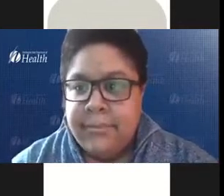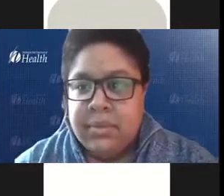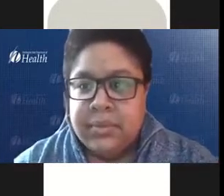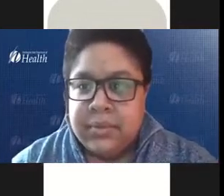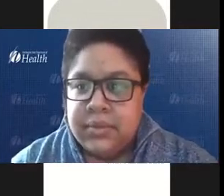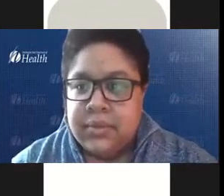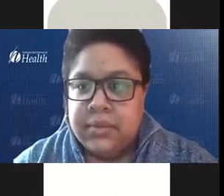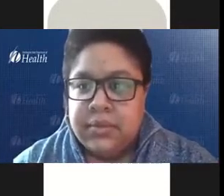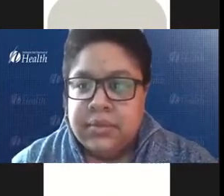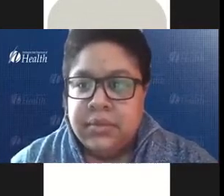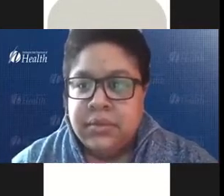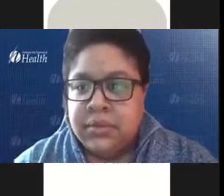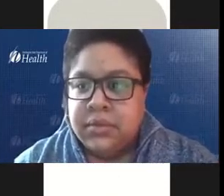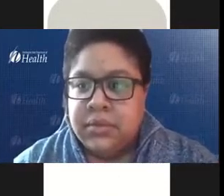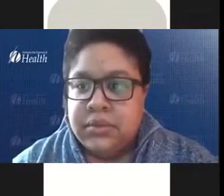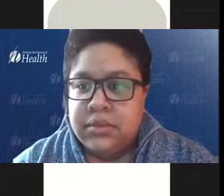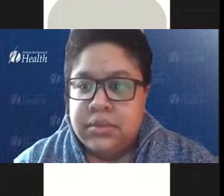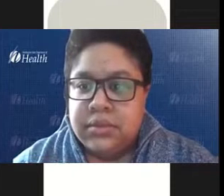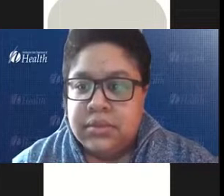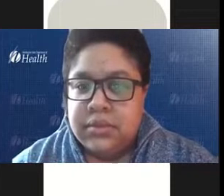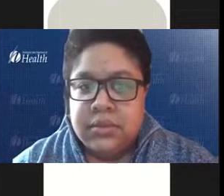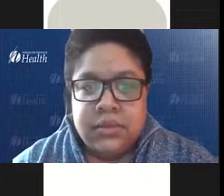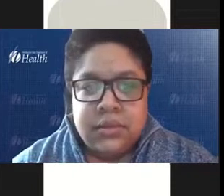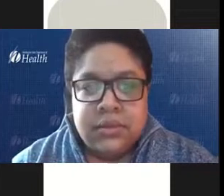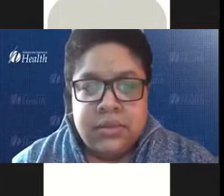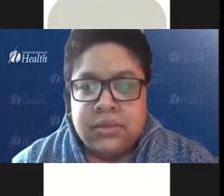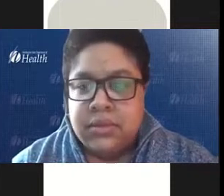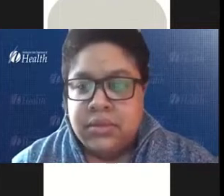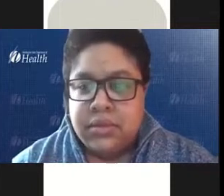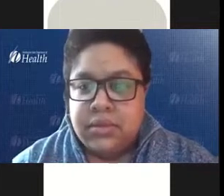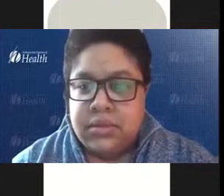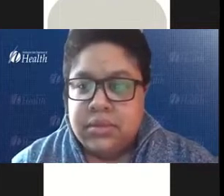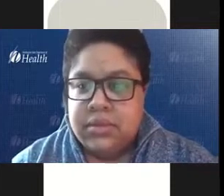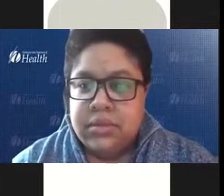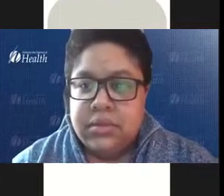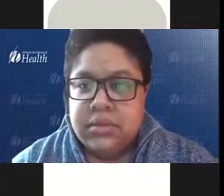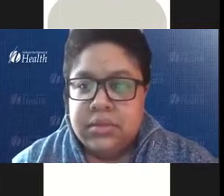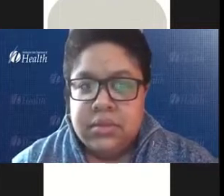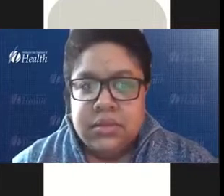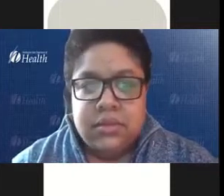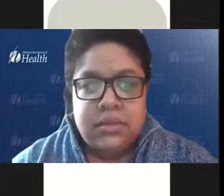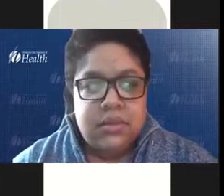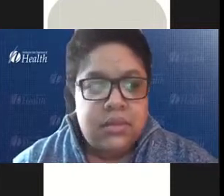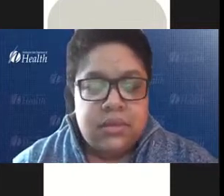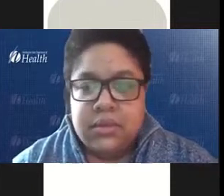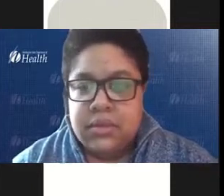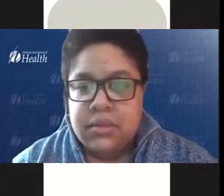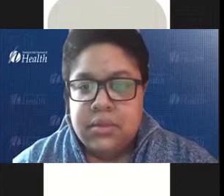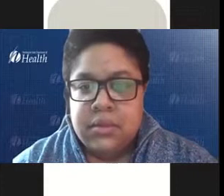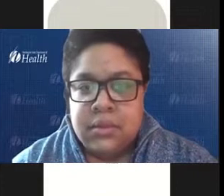going from the first draft to this was to get away from using the exact statutory language here